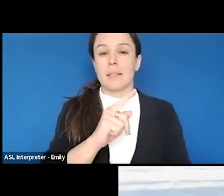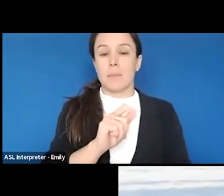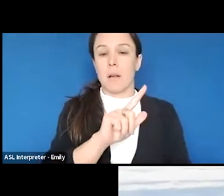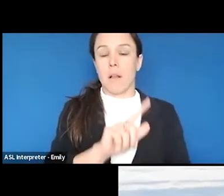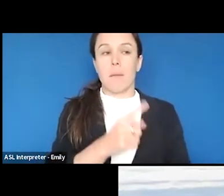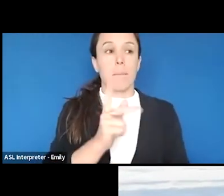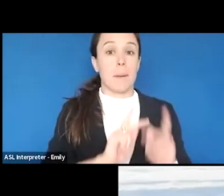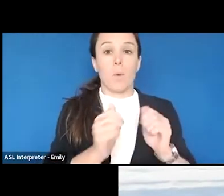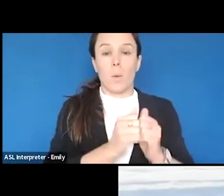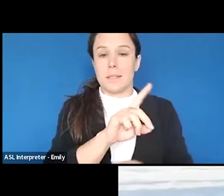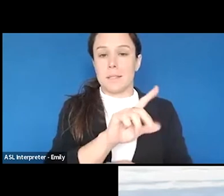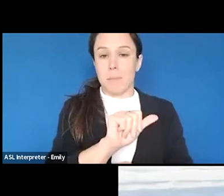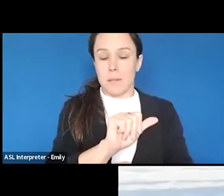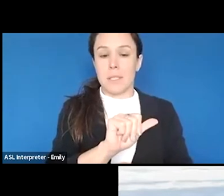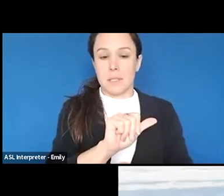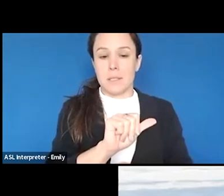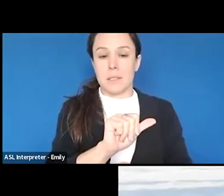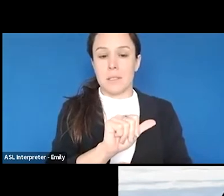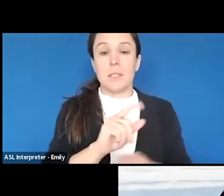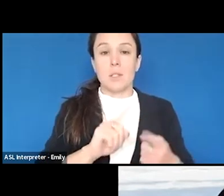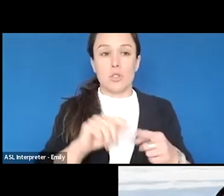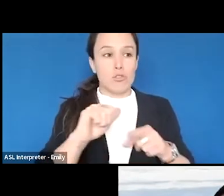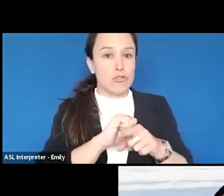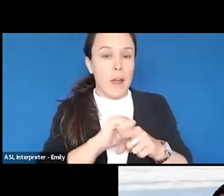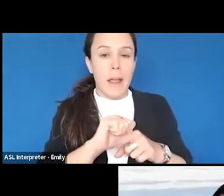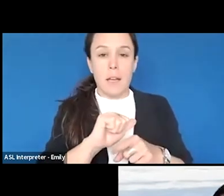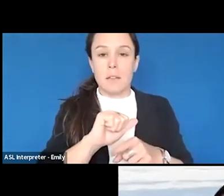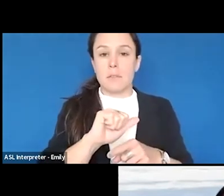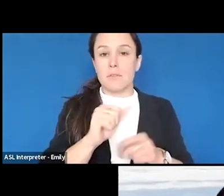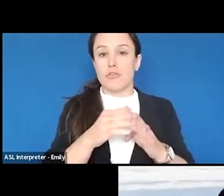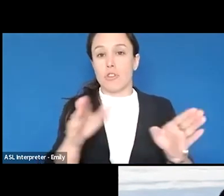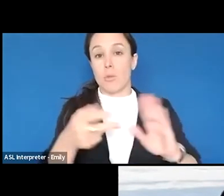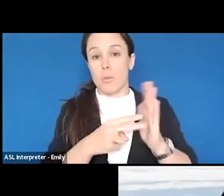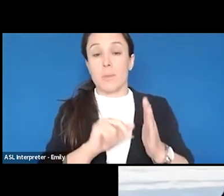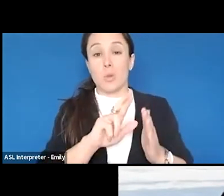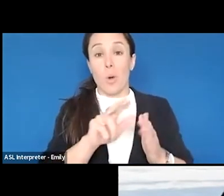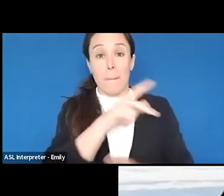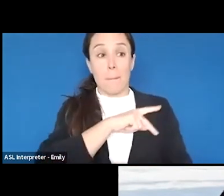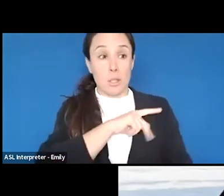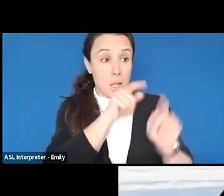in order to be able to train either general purpose or personalized recognizers and so